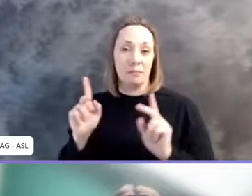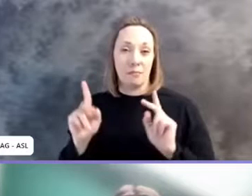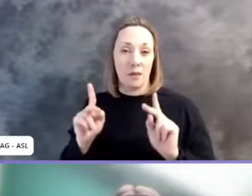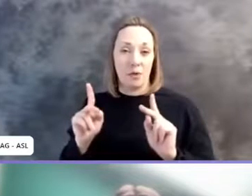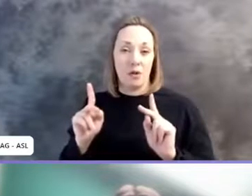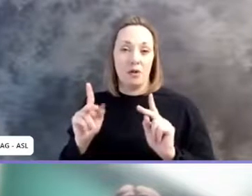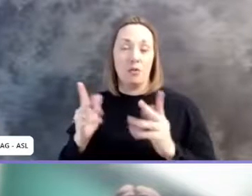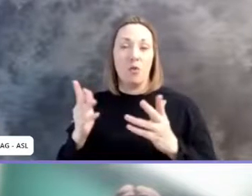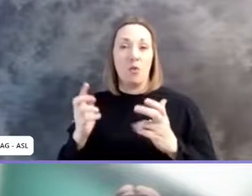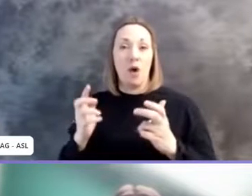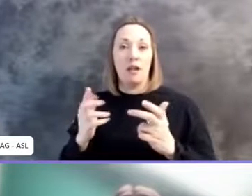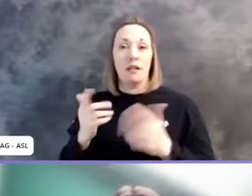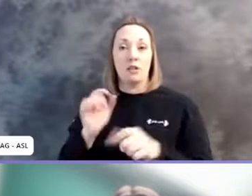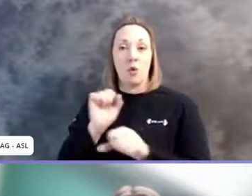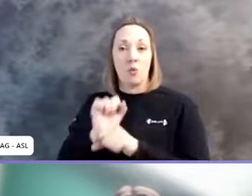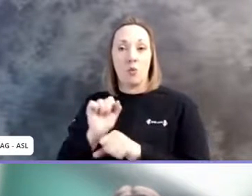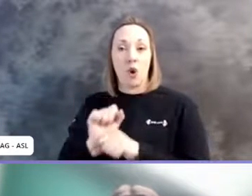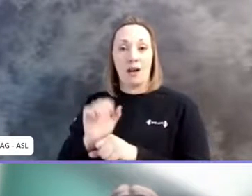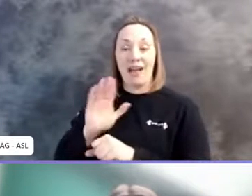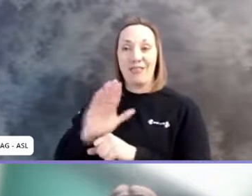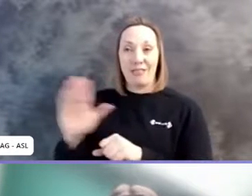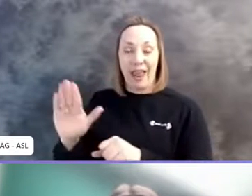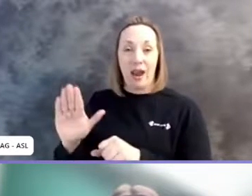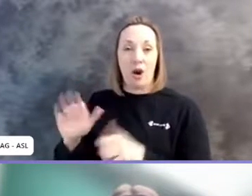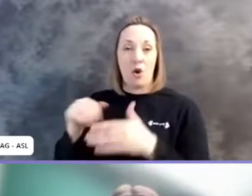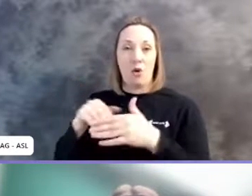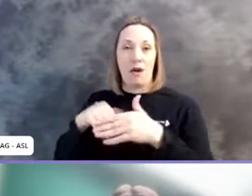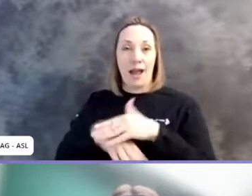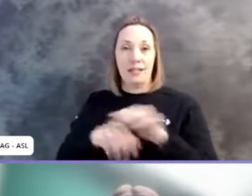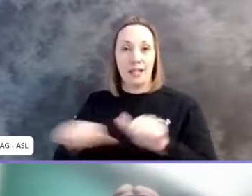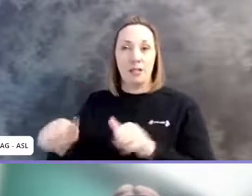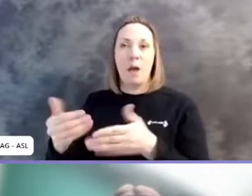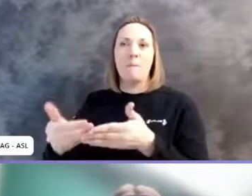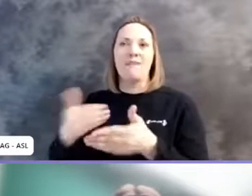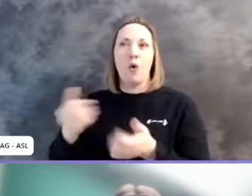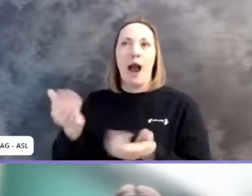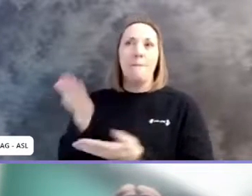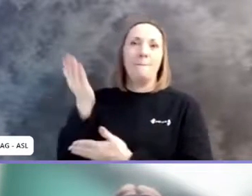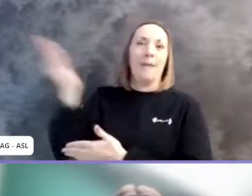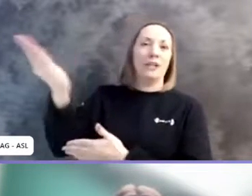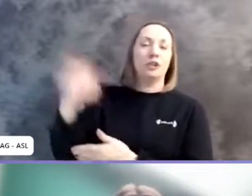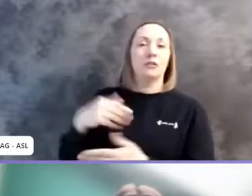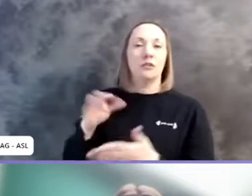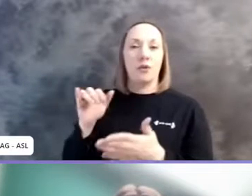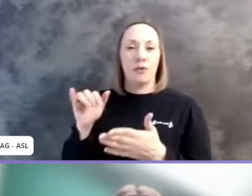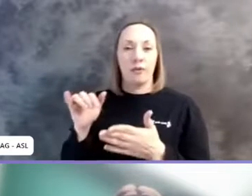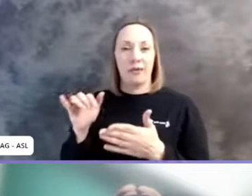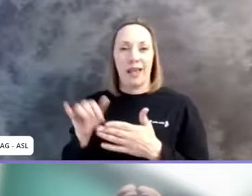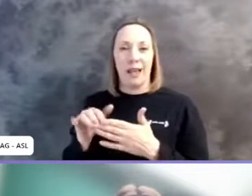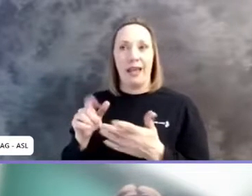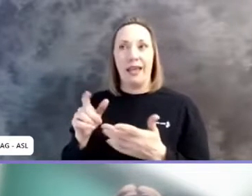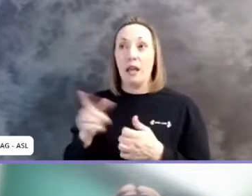product or service to make it hit home. that The approachment often supports were calling for time to work